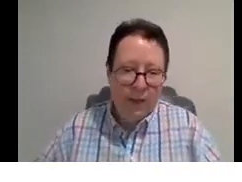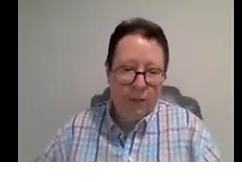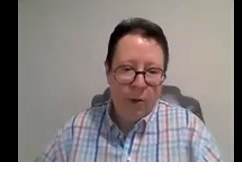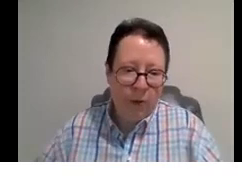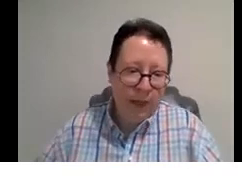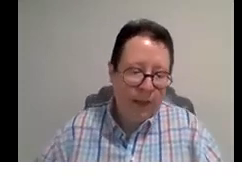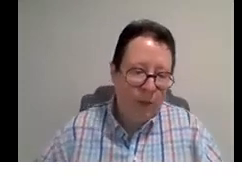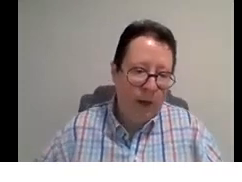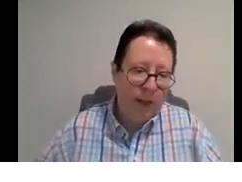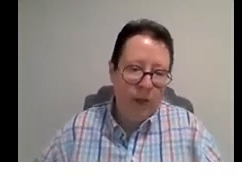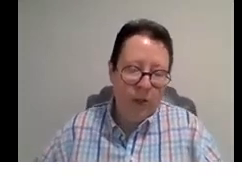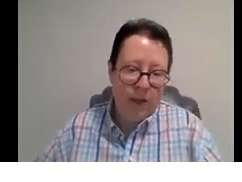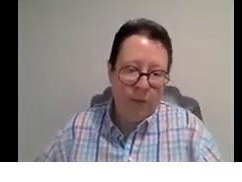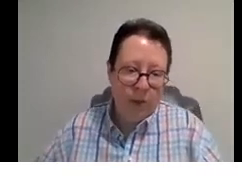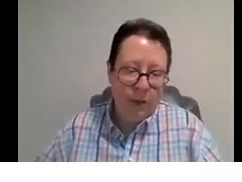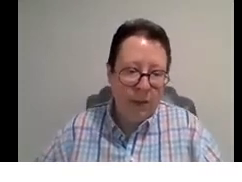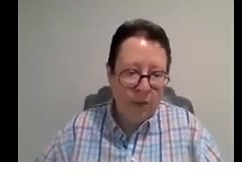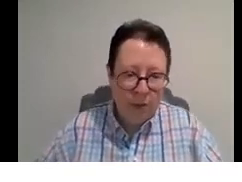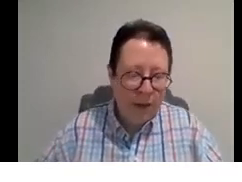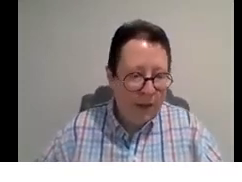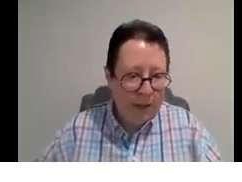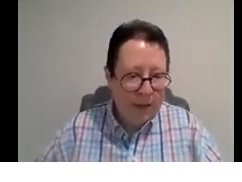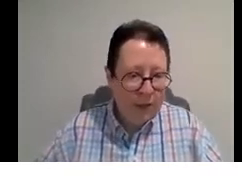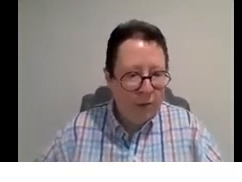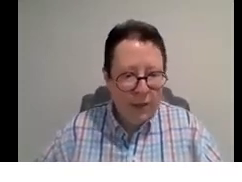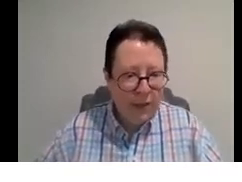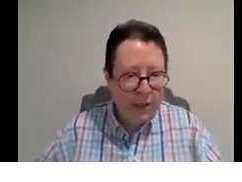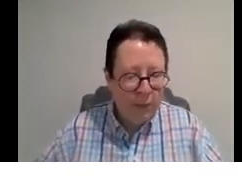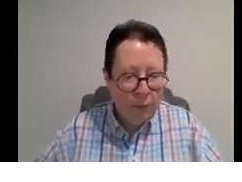for CREEC the Civil Rights Education and Enforcement Center uh that's all it says it's